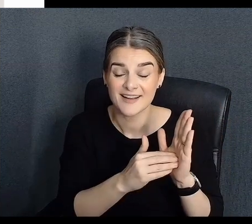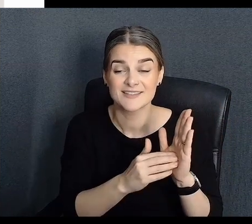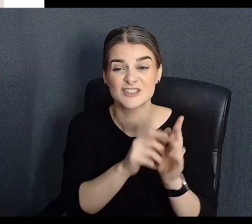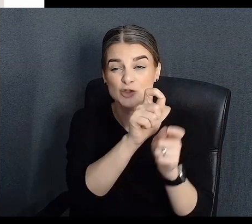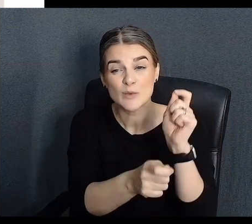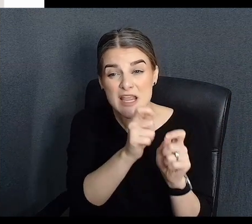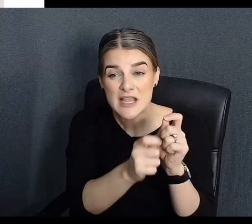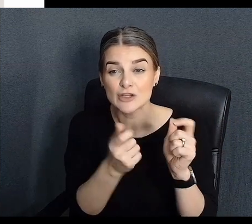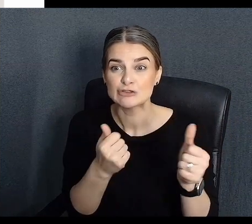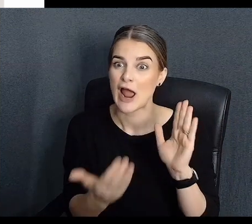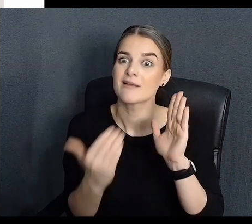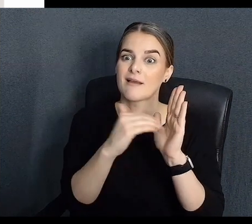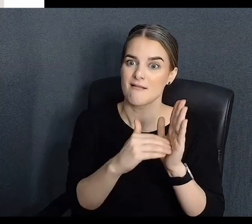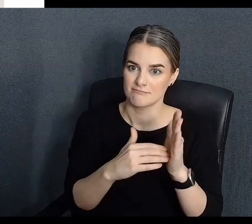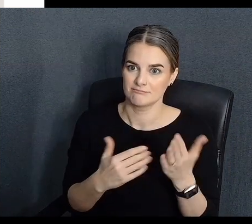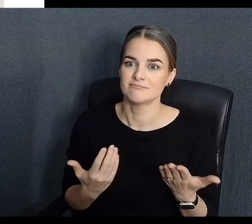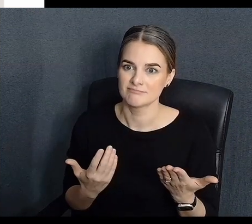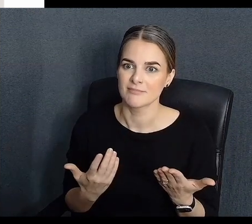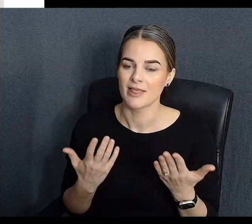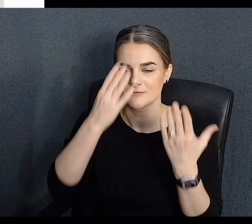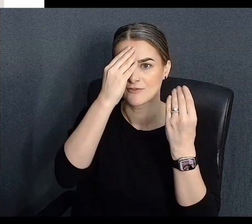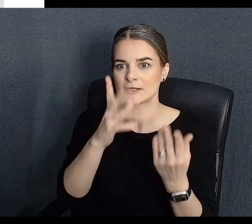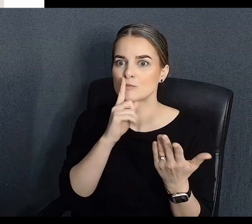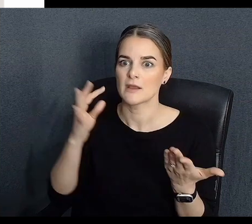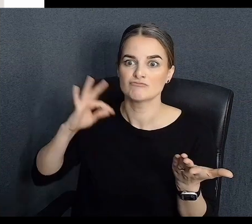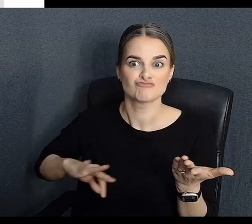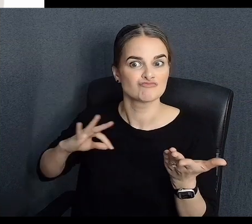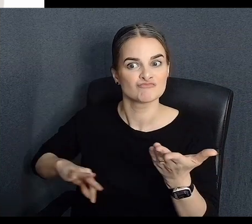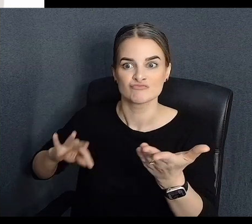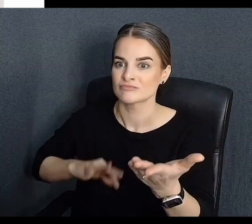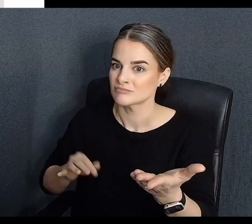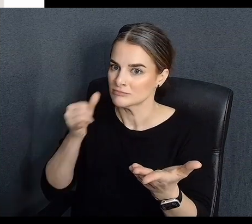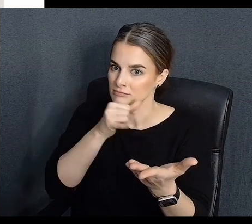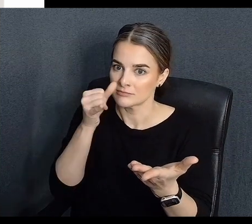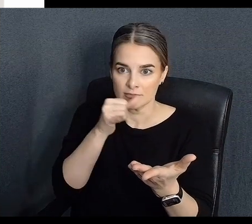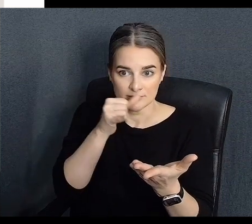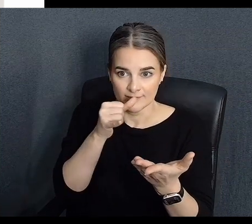So all that information is super useful. And even if you do have to do another trial,